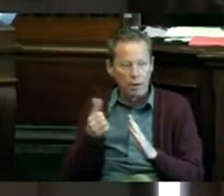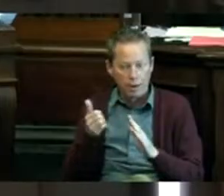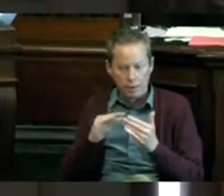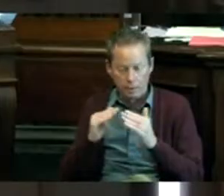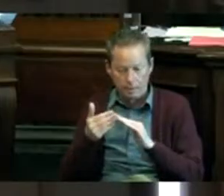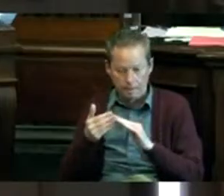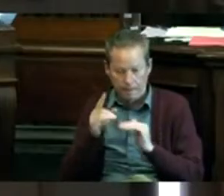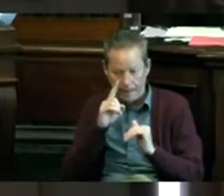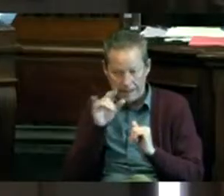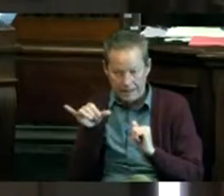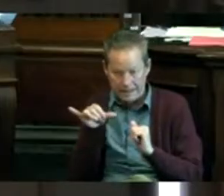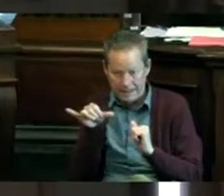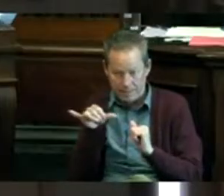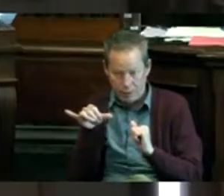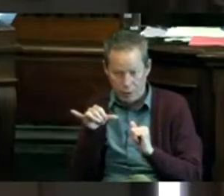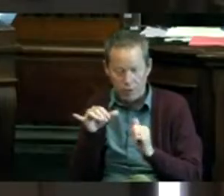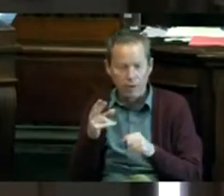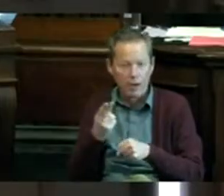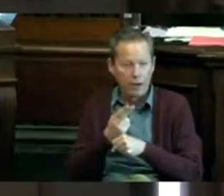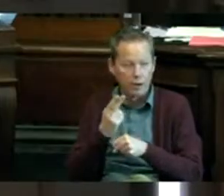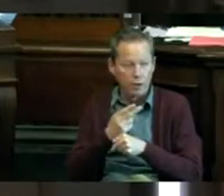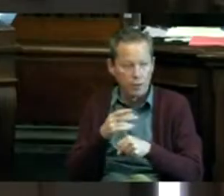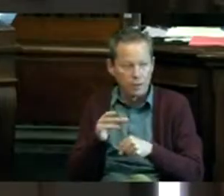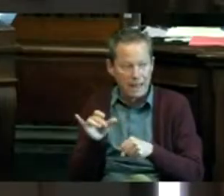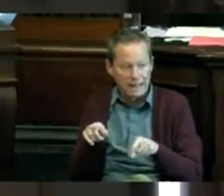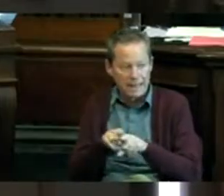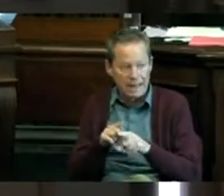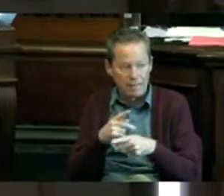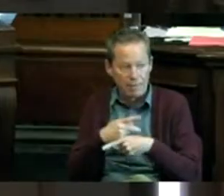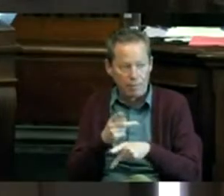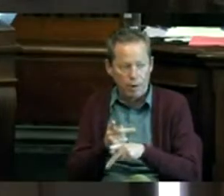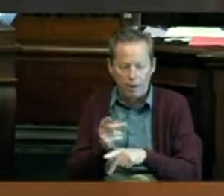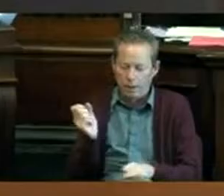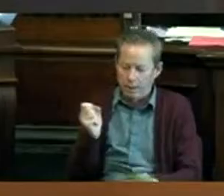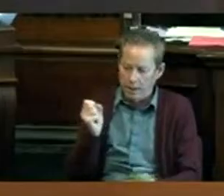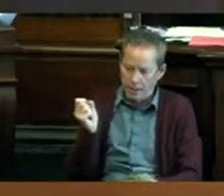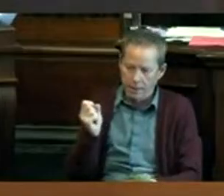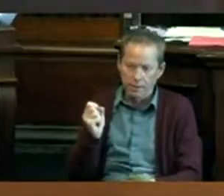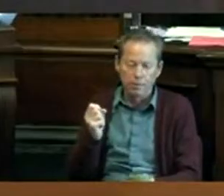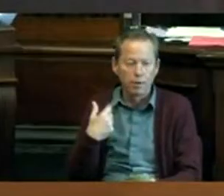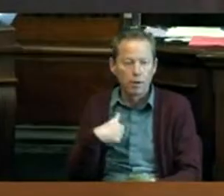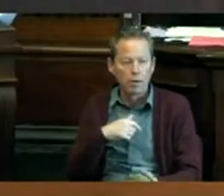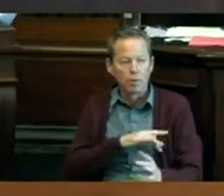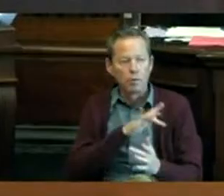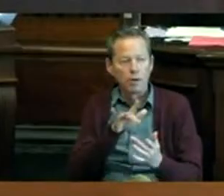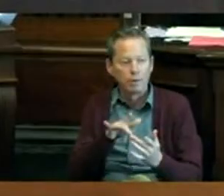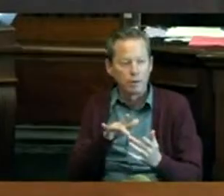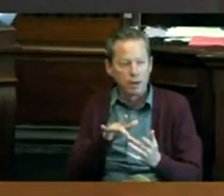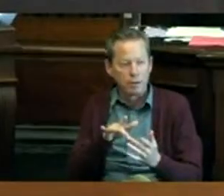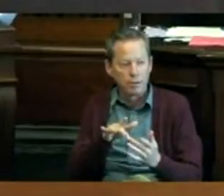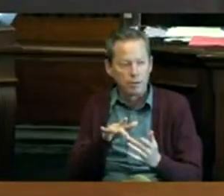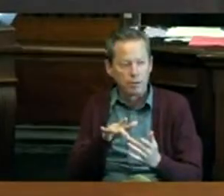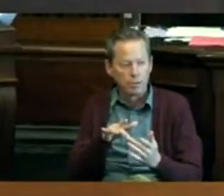finally, in terms of the tool you chose, are there other municipalities, similar